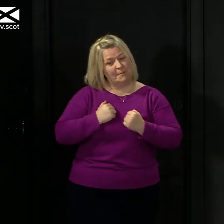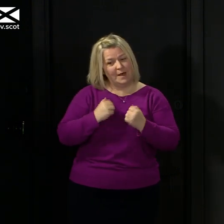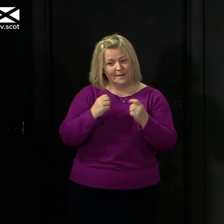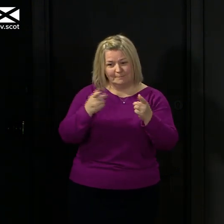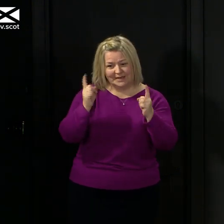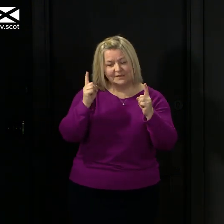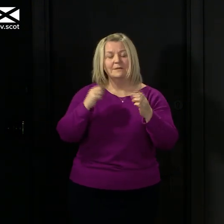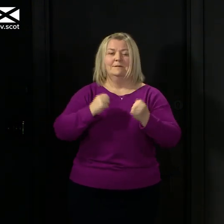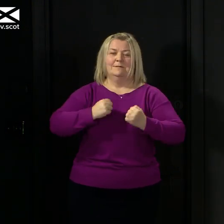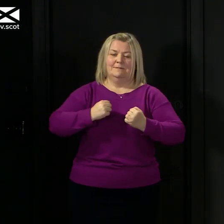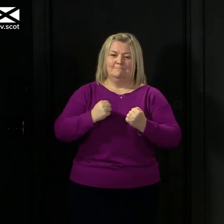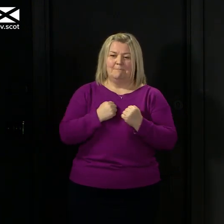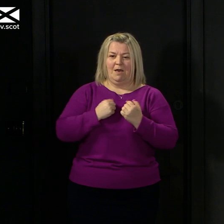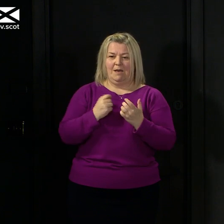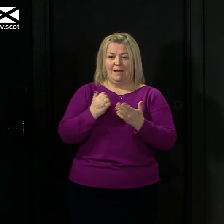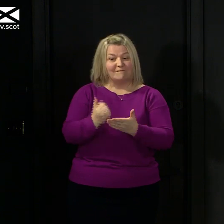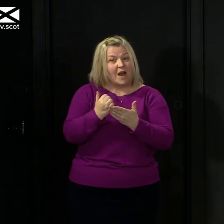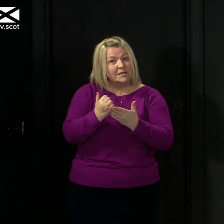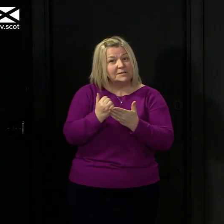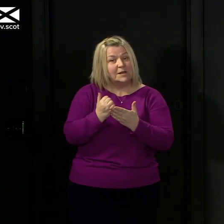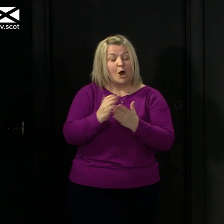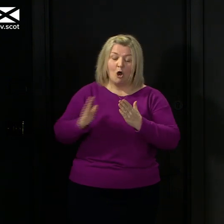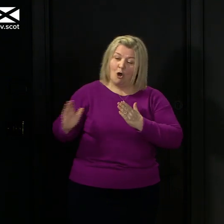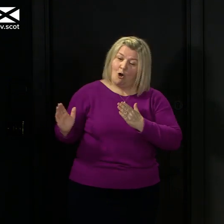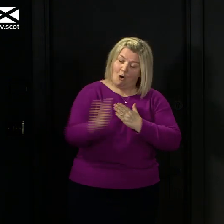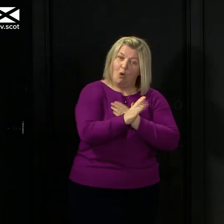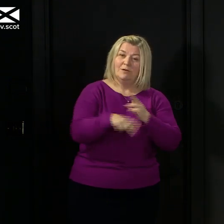guidance that is there, we are asking the public to follow that. There is not one rule